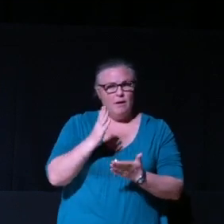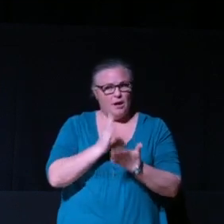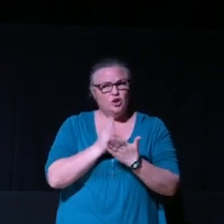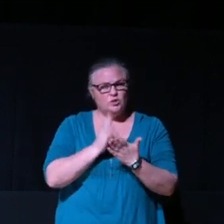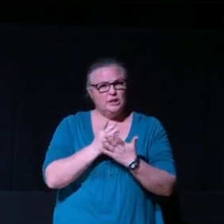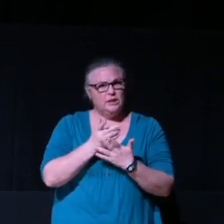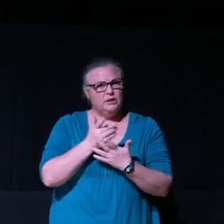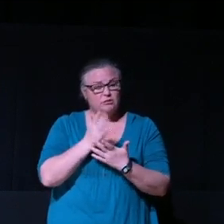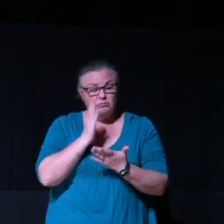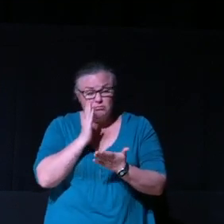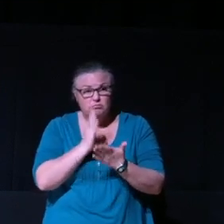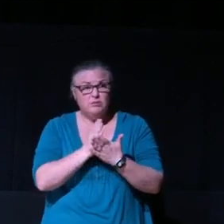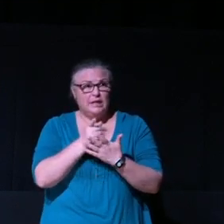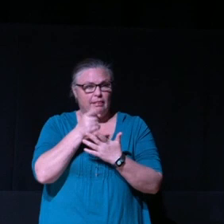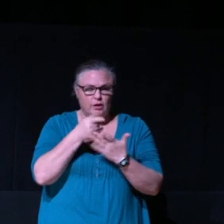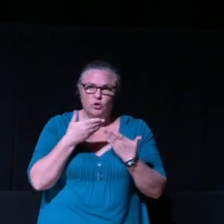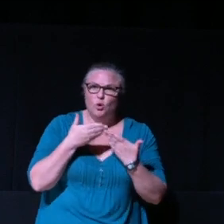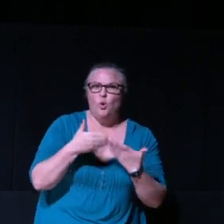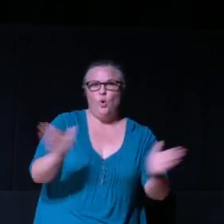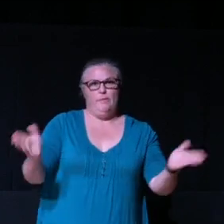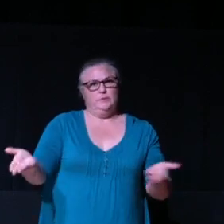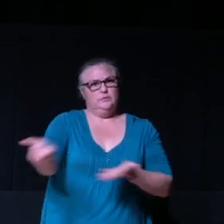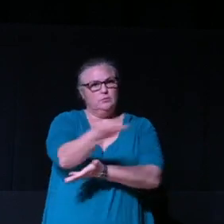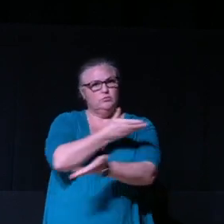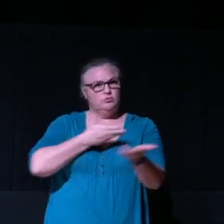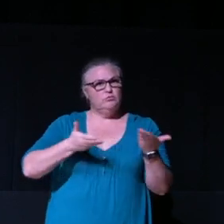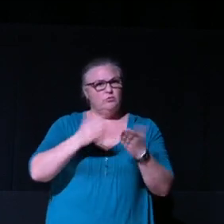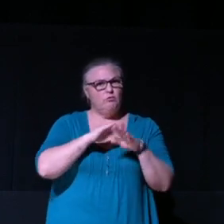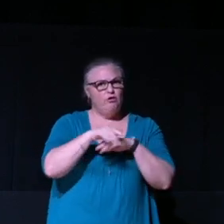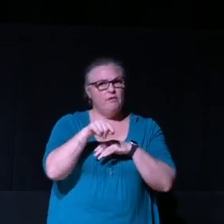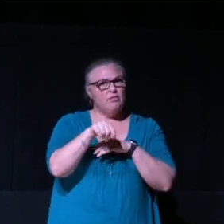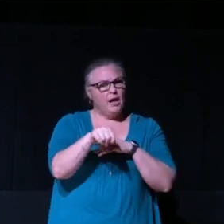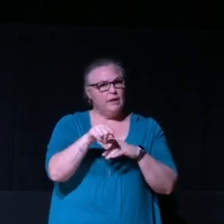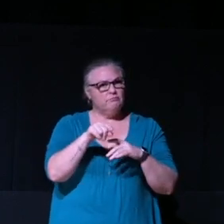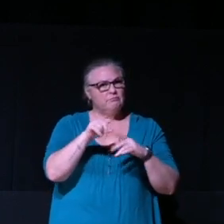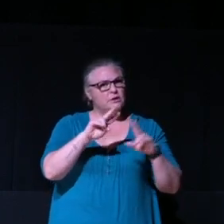of discussing these issues as has been the case with with Black Lives Matter. But I'd just like to finish